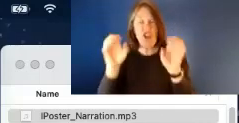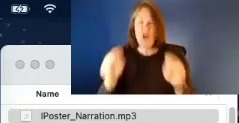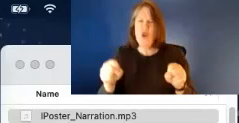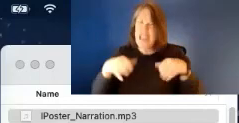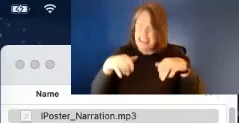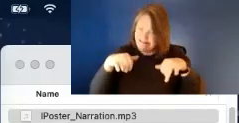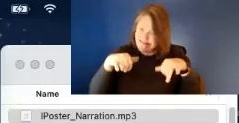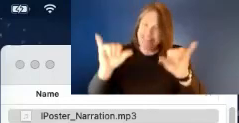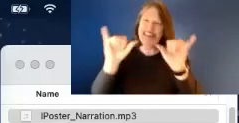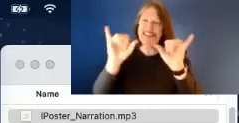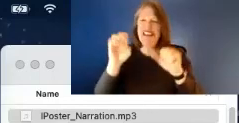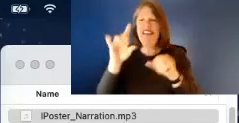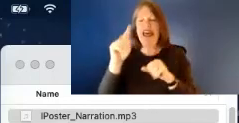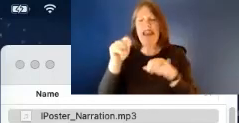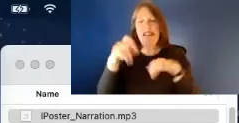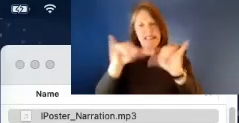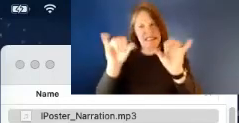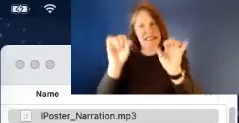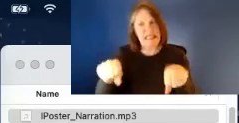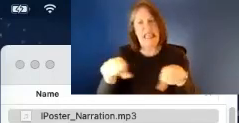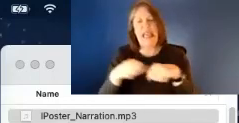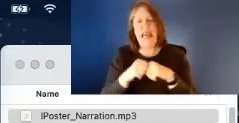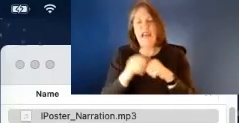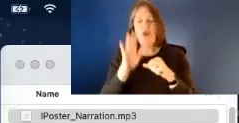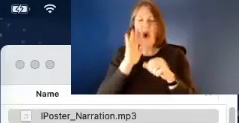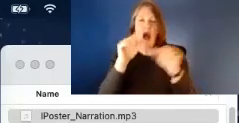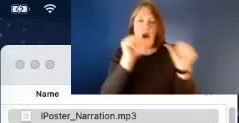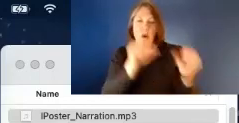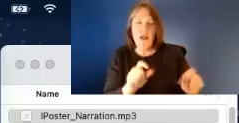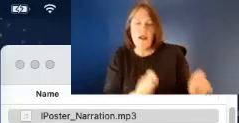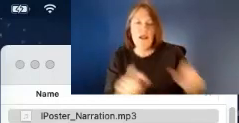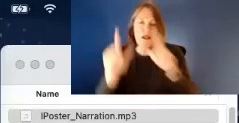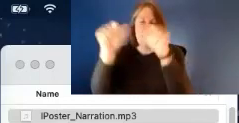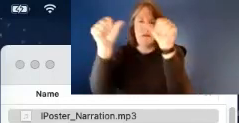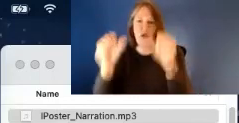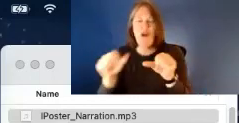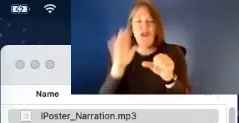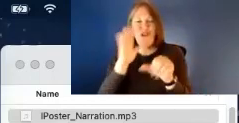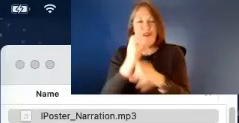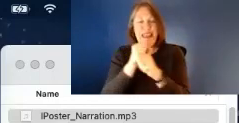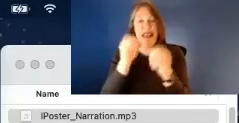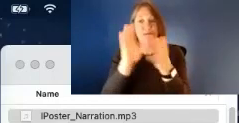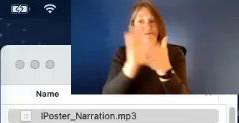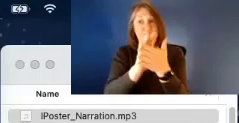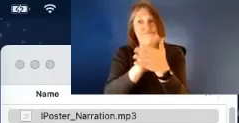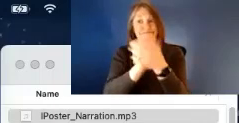07:25:03 I will post it right now, you will get a congratulatory message here.